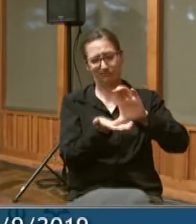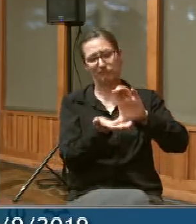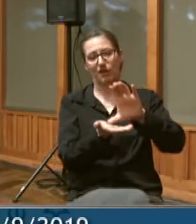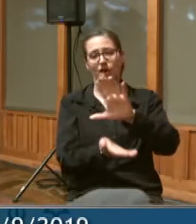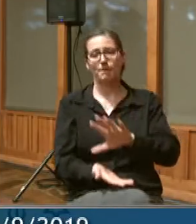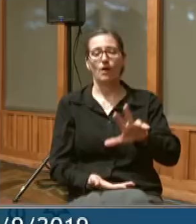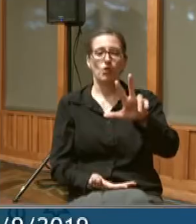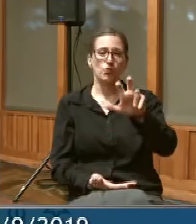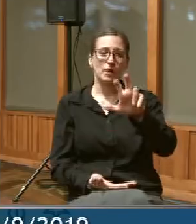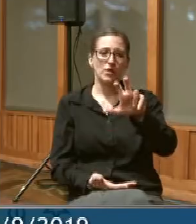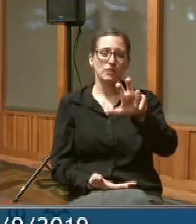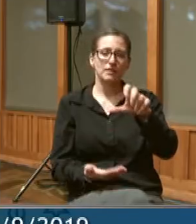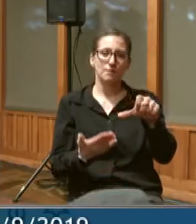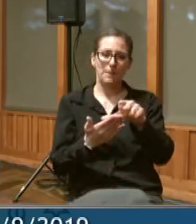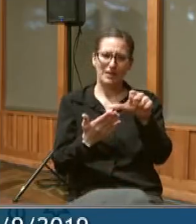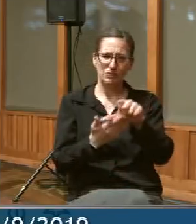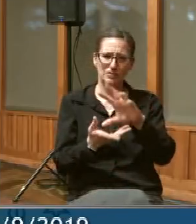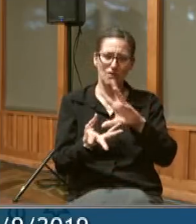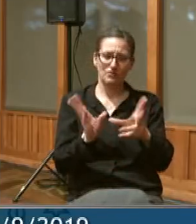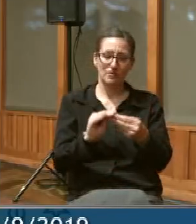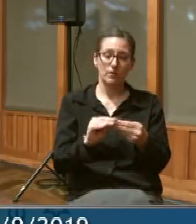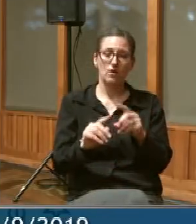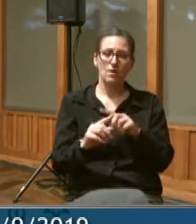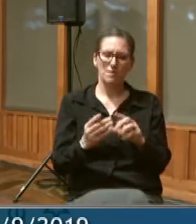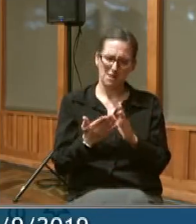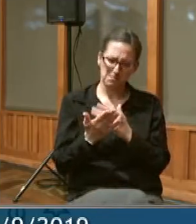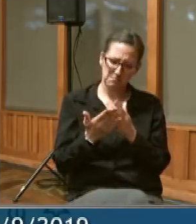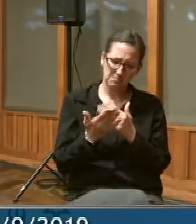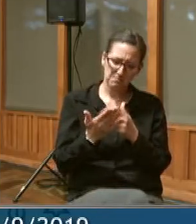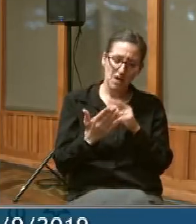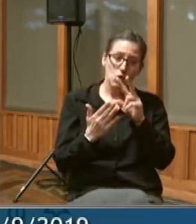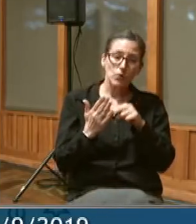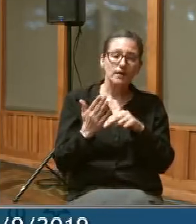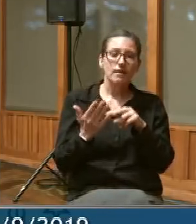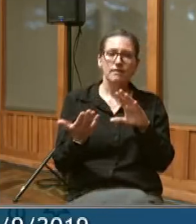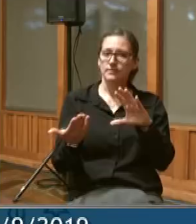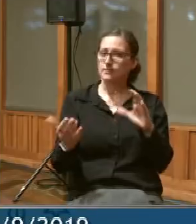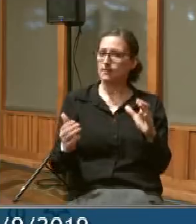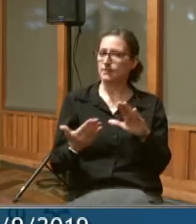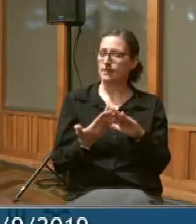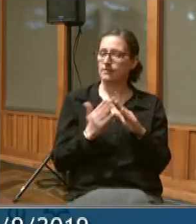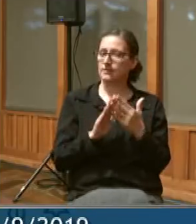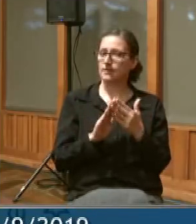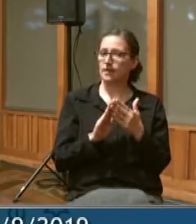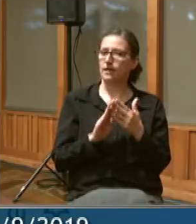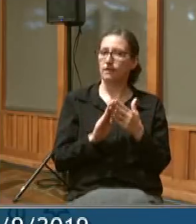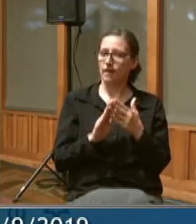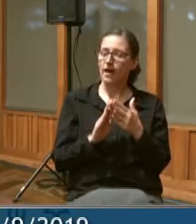2017-2018 COMBINED ANNUAL FINANCIAL REPORT. IT'S A WEIGHTY 300 SOMETHING